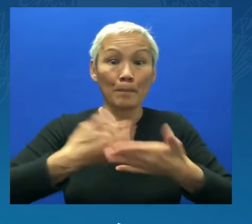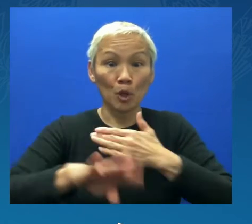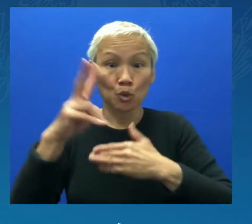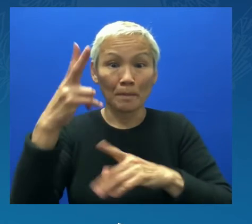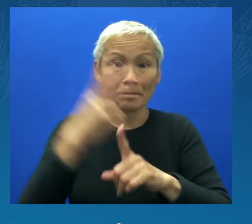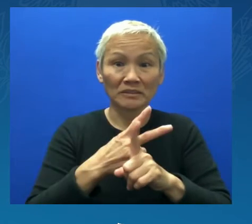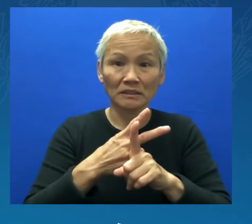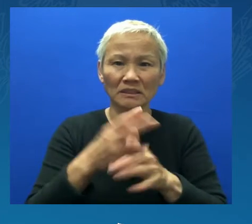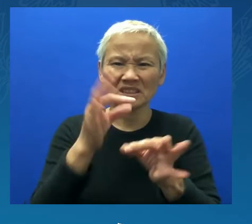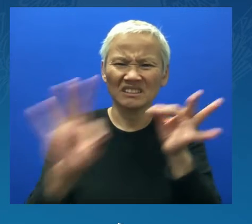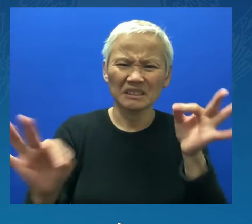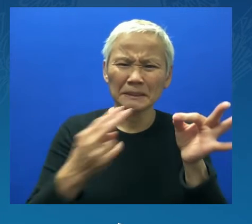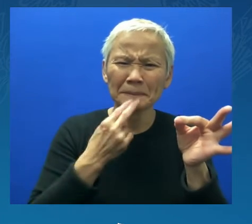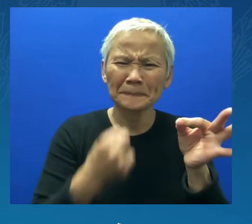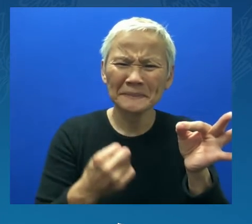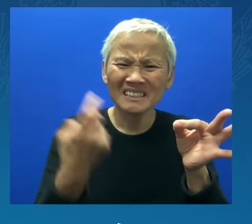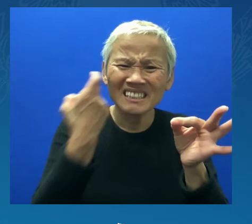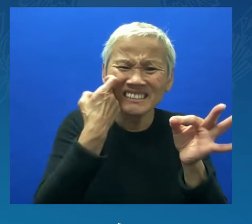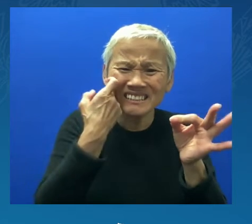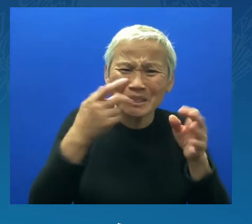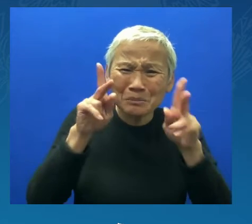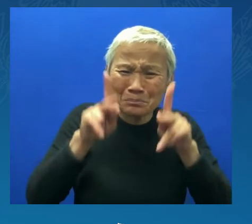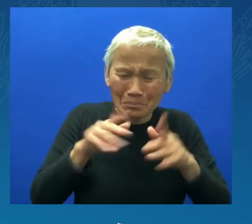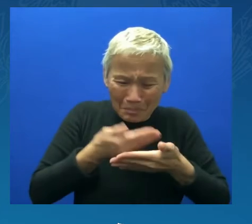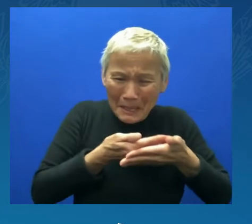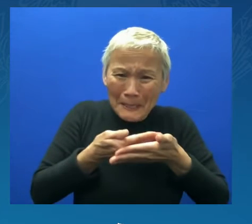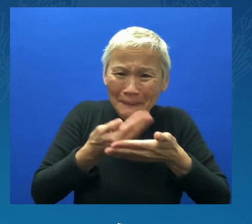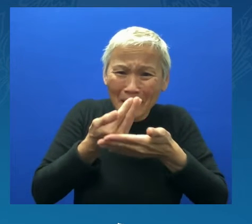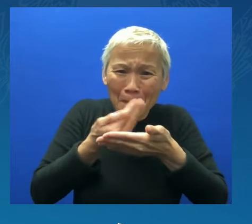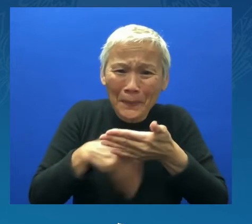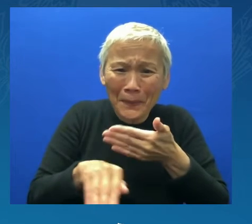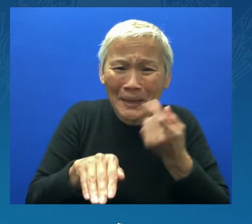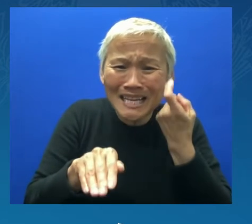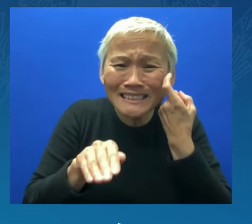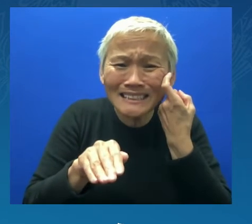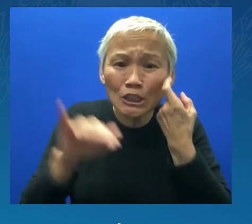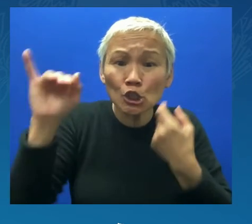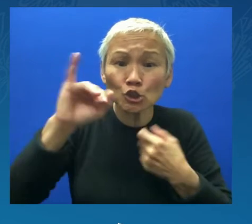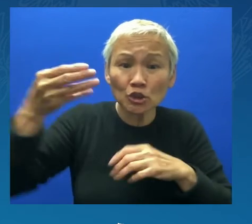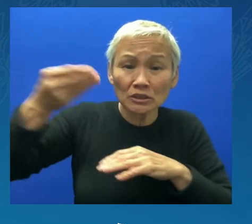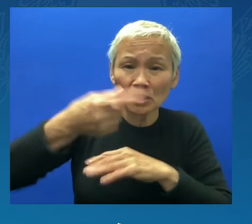And so, we're now saying to the states -- but it's a matter of who the governor is --